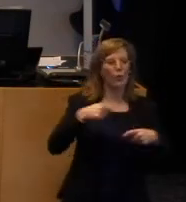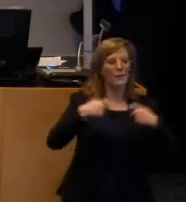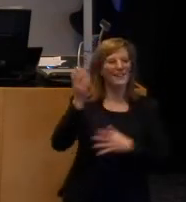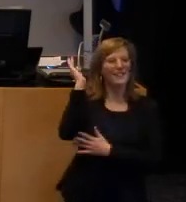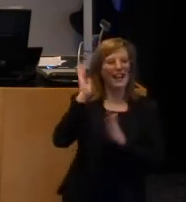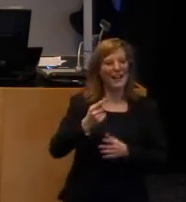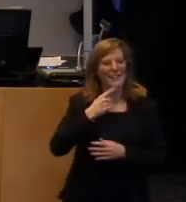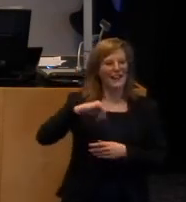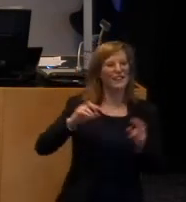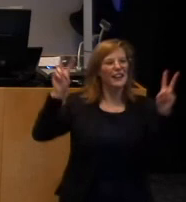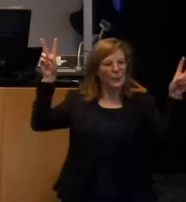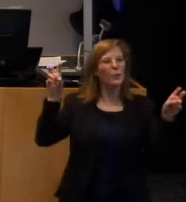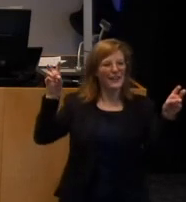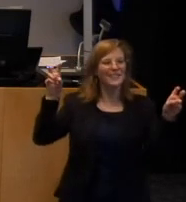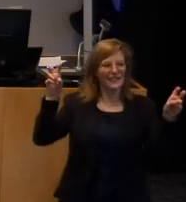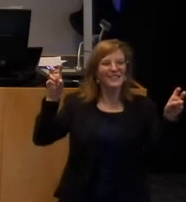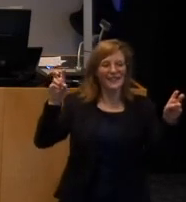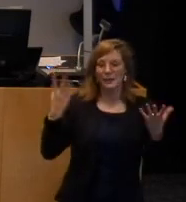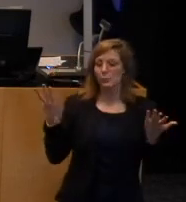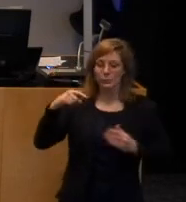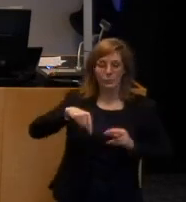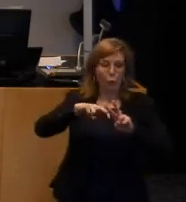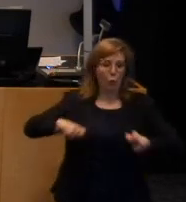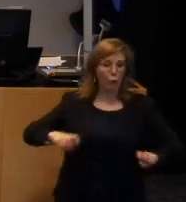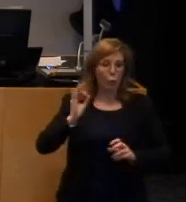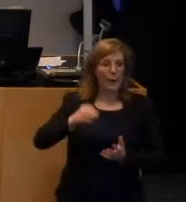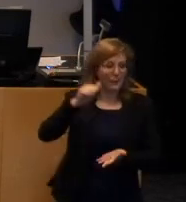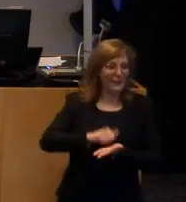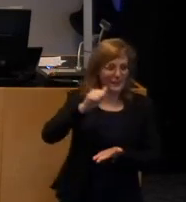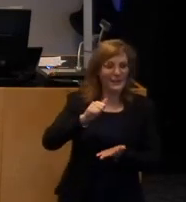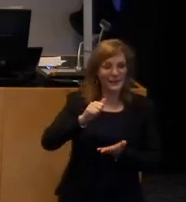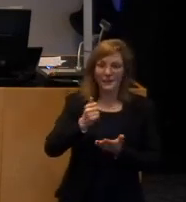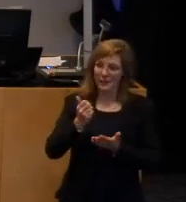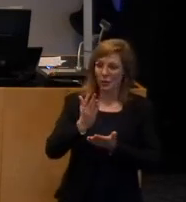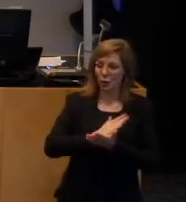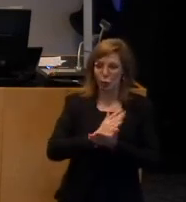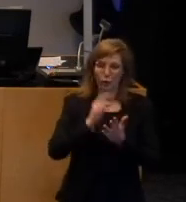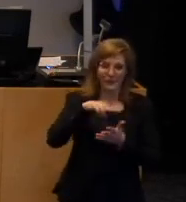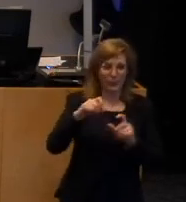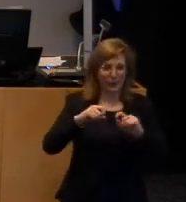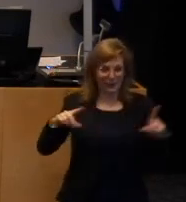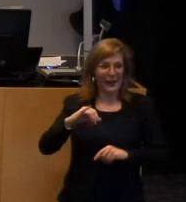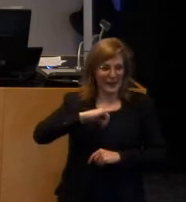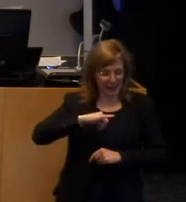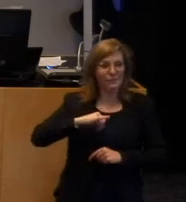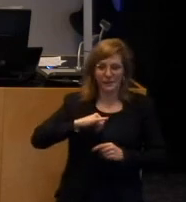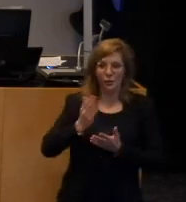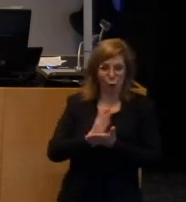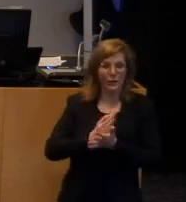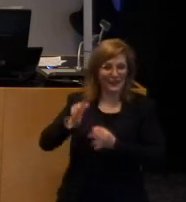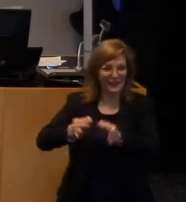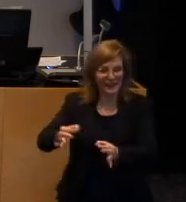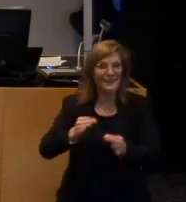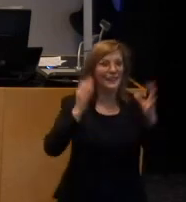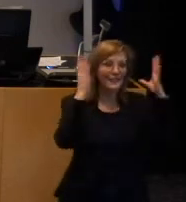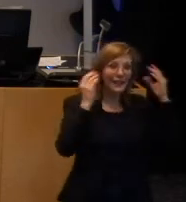this research confirms that VGT interpreters use linguistic interpreting strategies when interpreting from Dutch into VGT